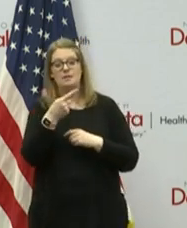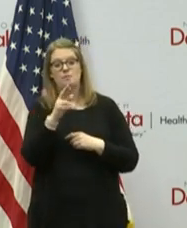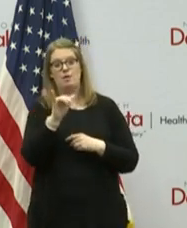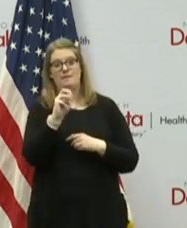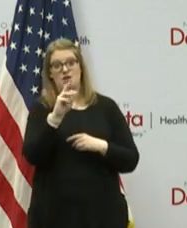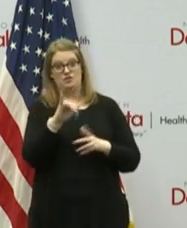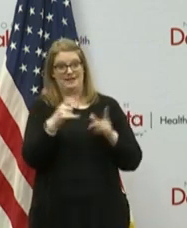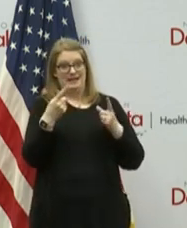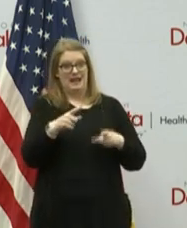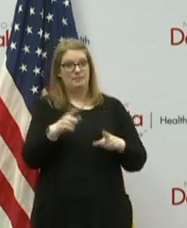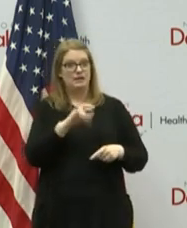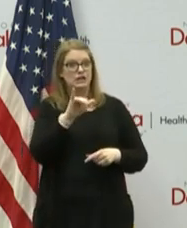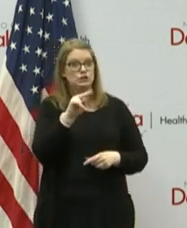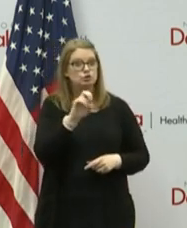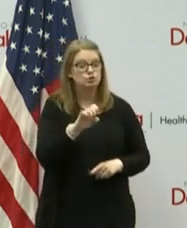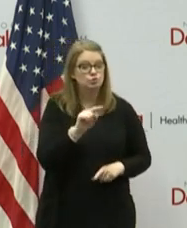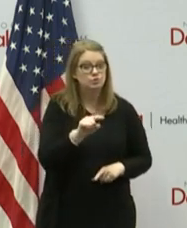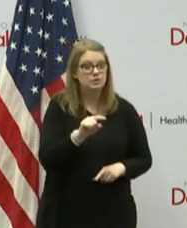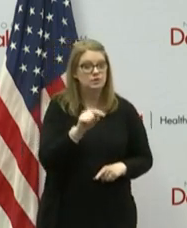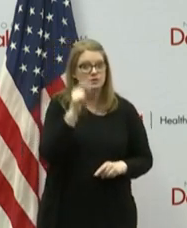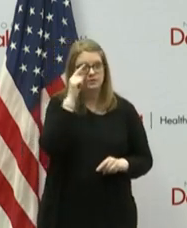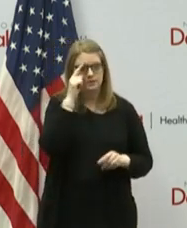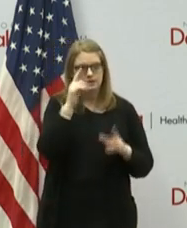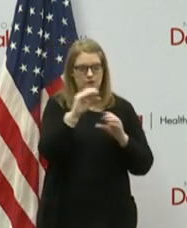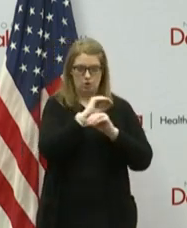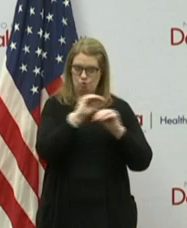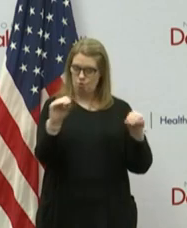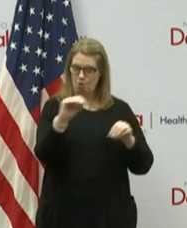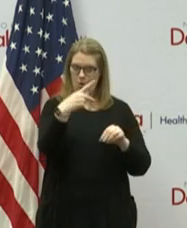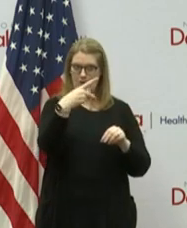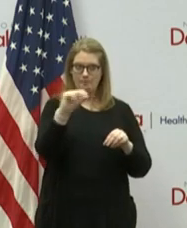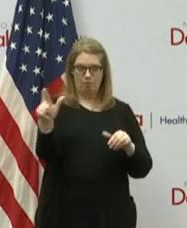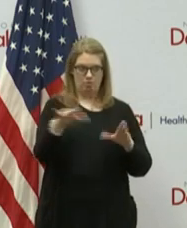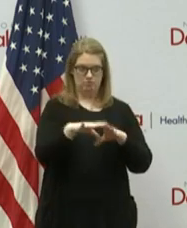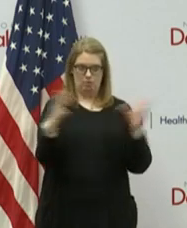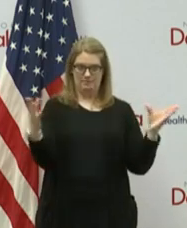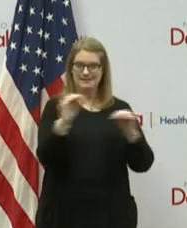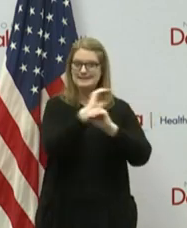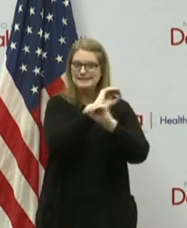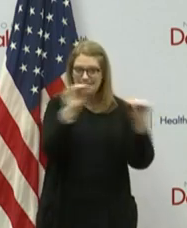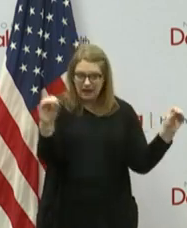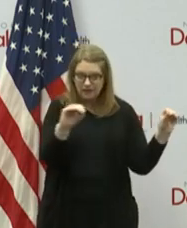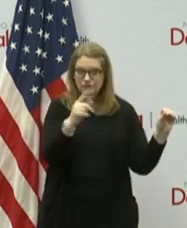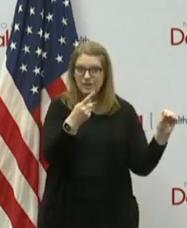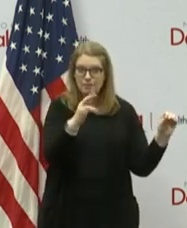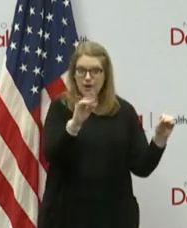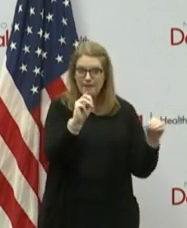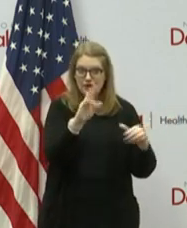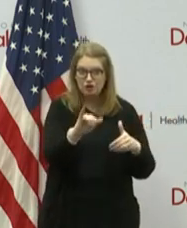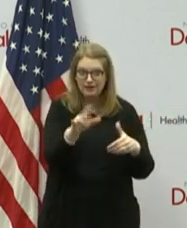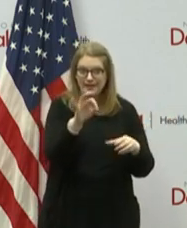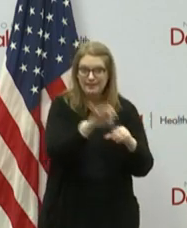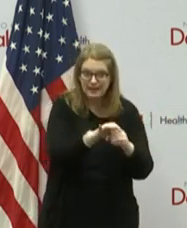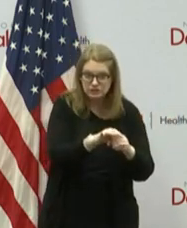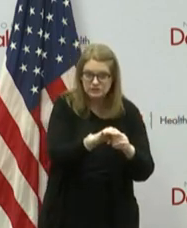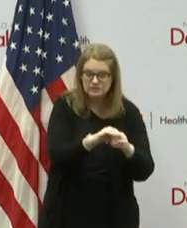DAKOTANS. IN THIS PRIMARY IT IS NO DETERMINATION BUT THE PRIMARY